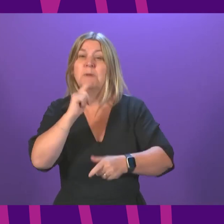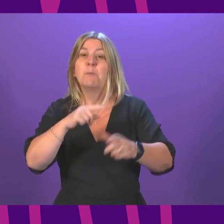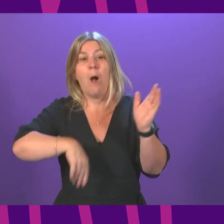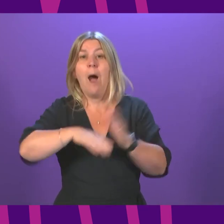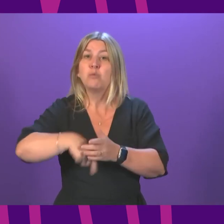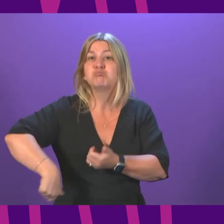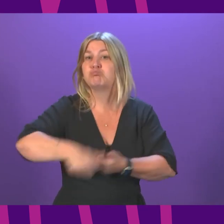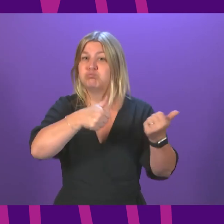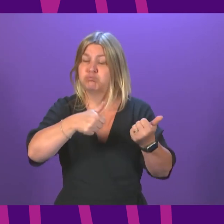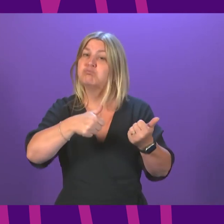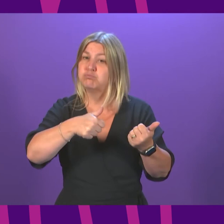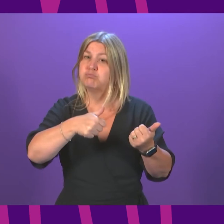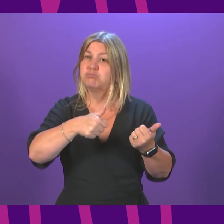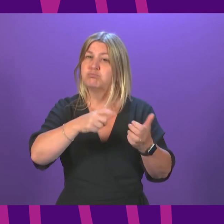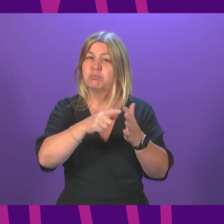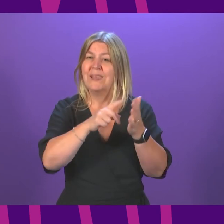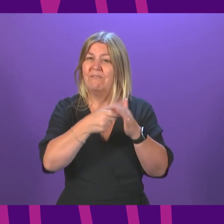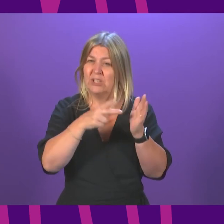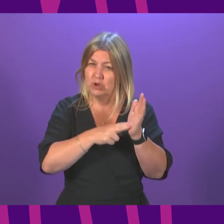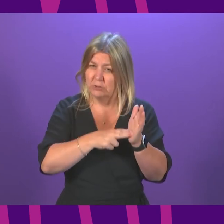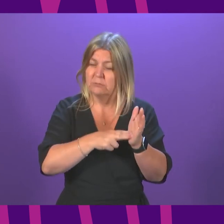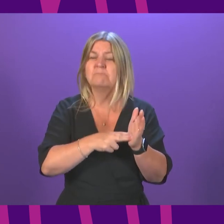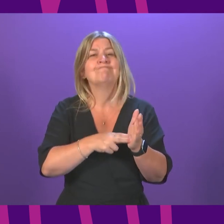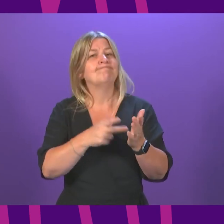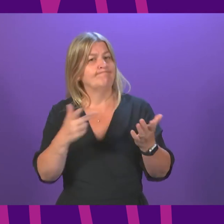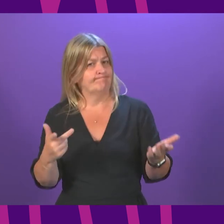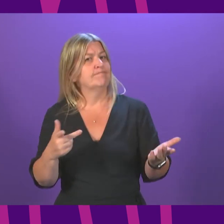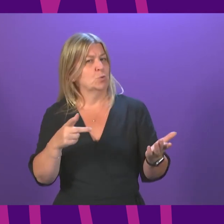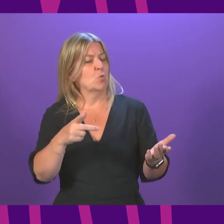We should not shy away from that debate, which should be seen as an historic opportunity